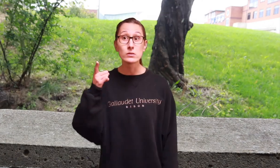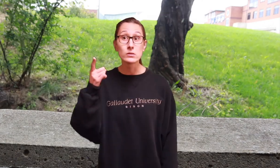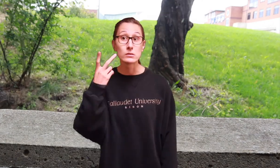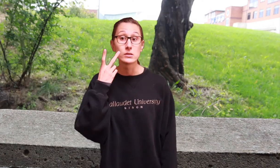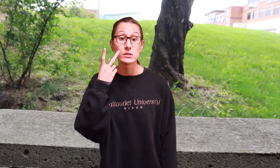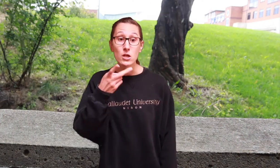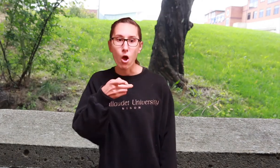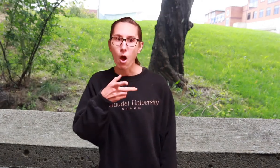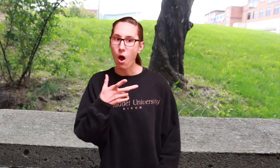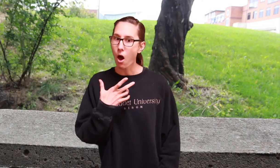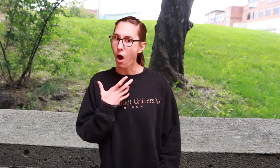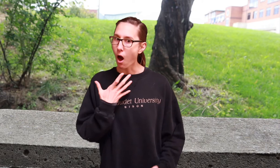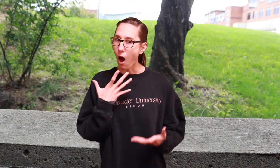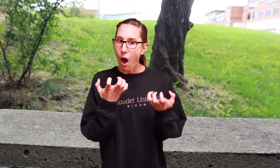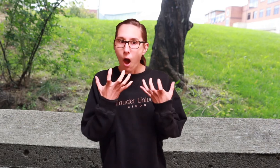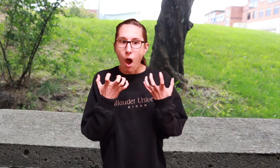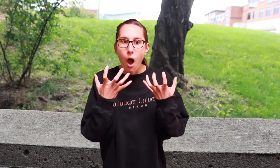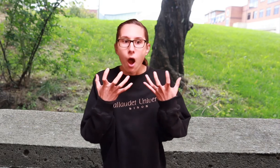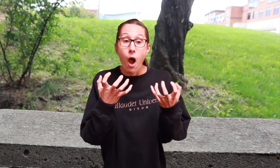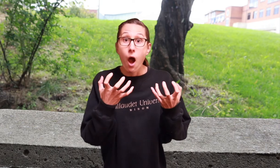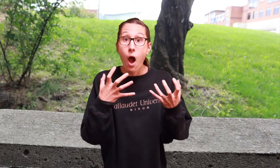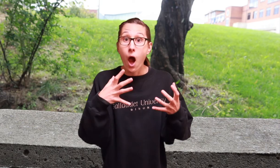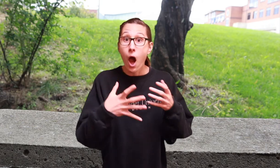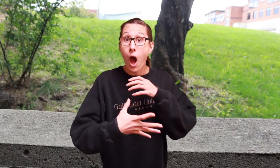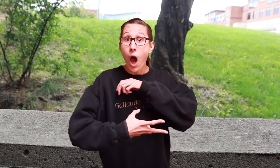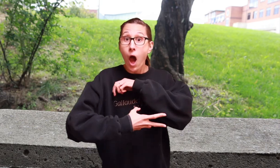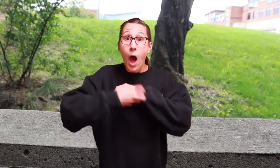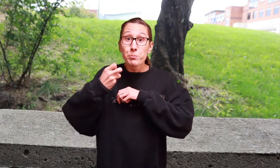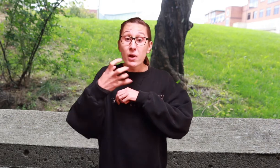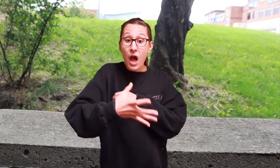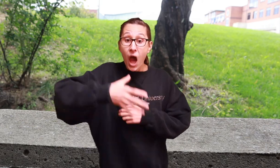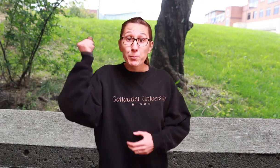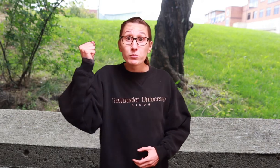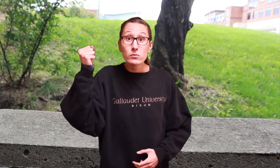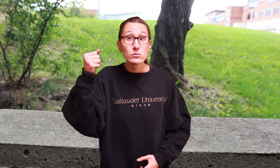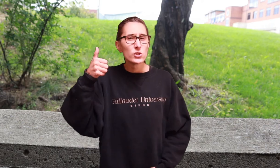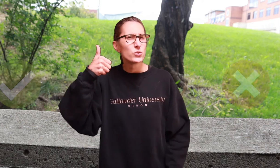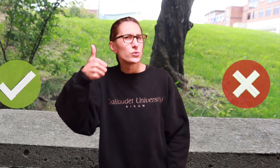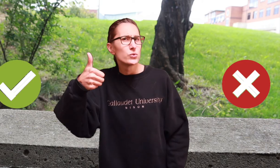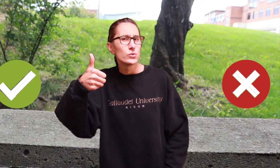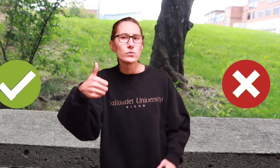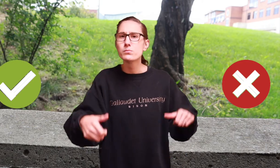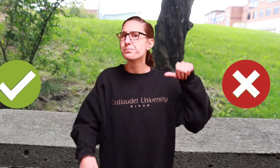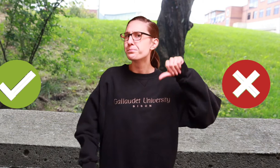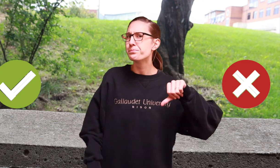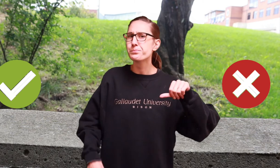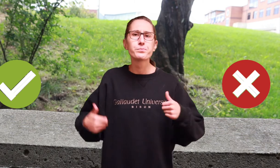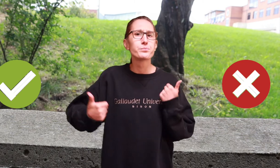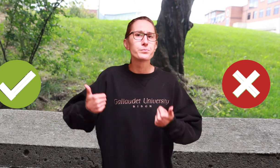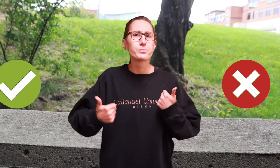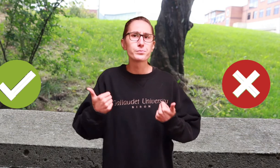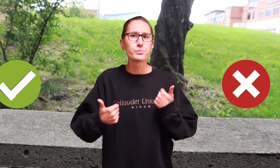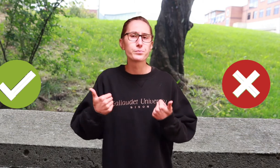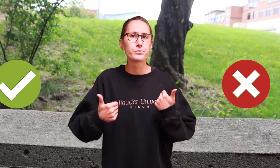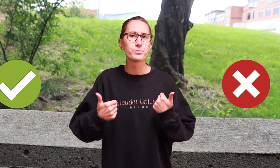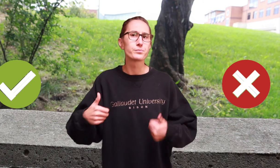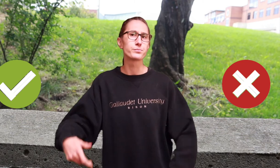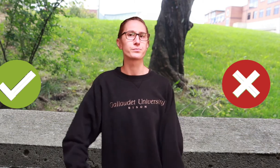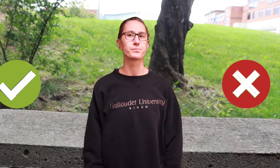Is stealing good or bad?